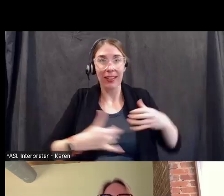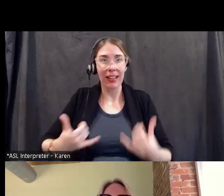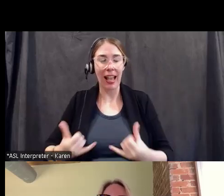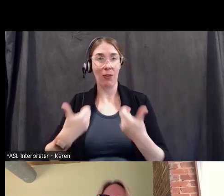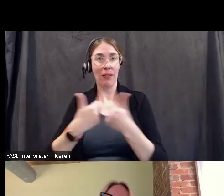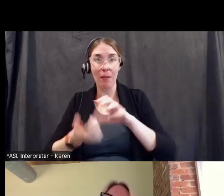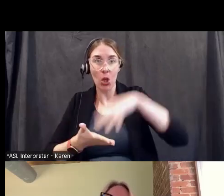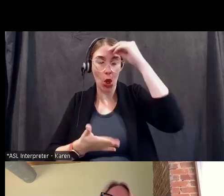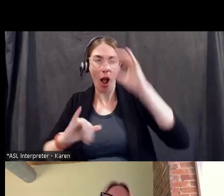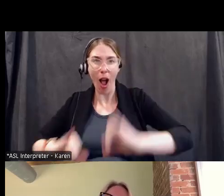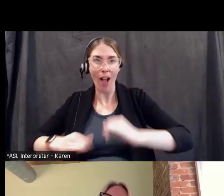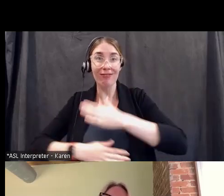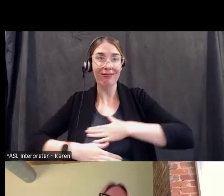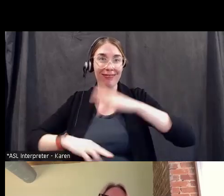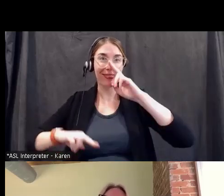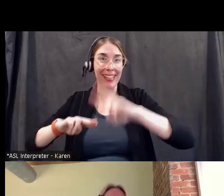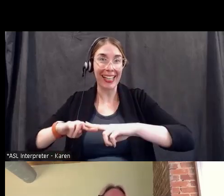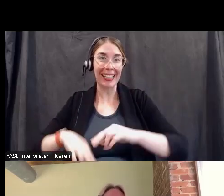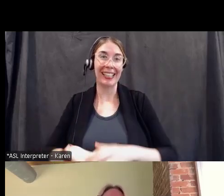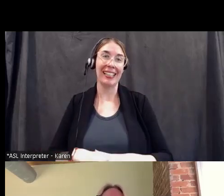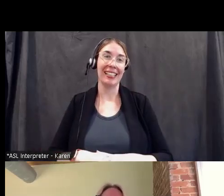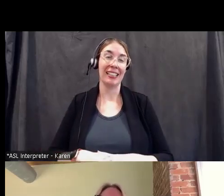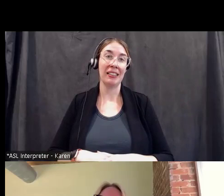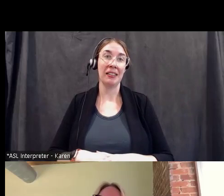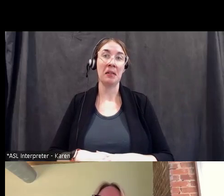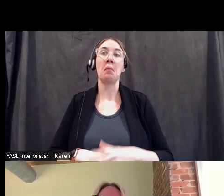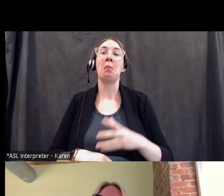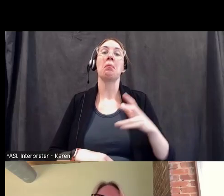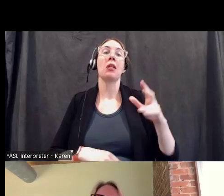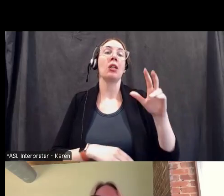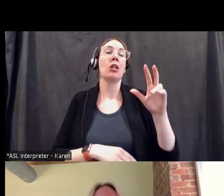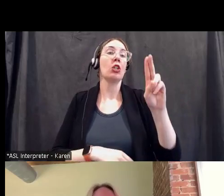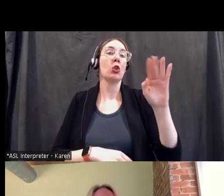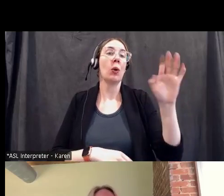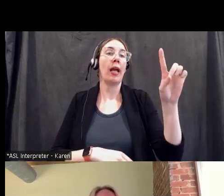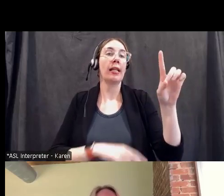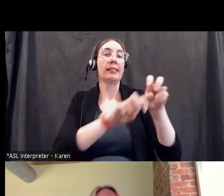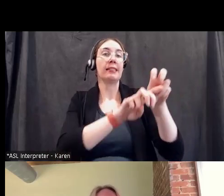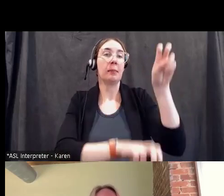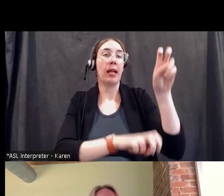We also work really closely with the United spinal association of Georgia, and they had donated three